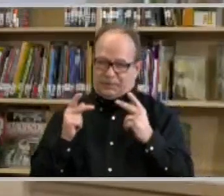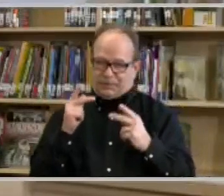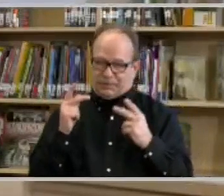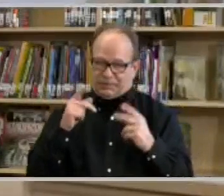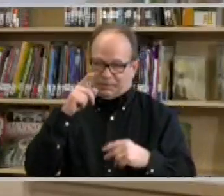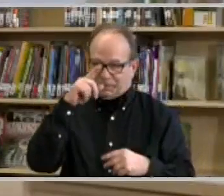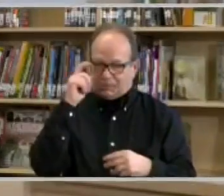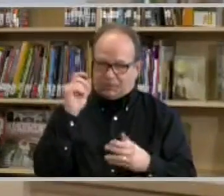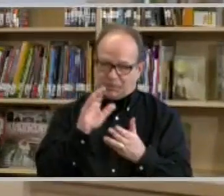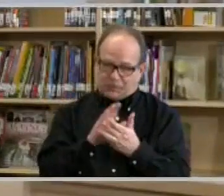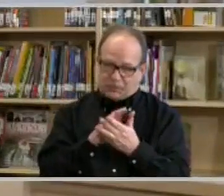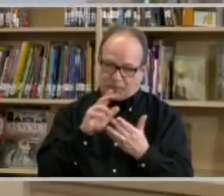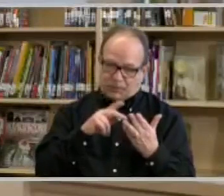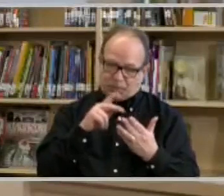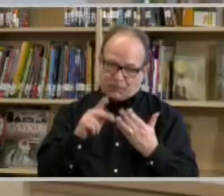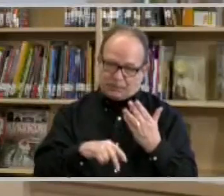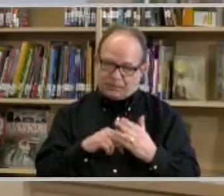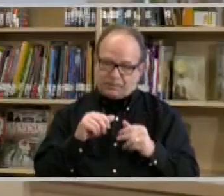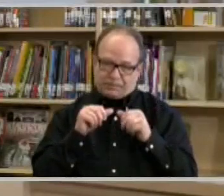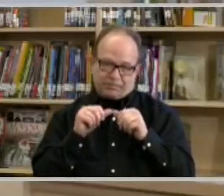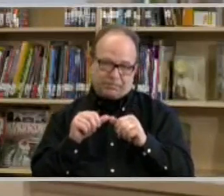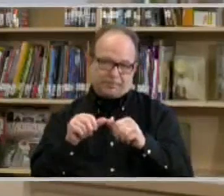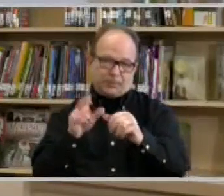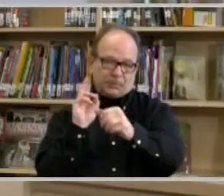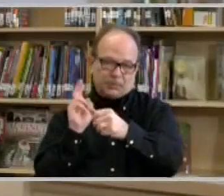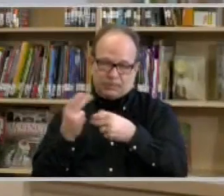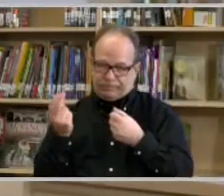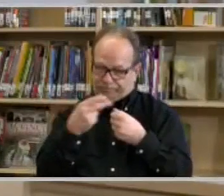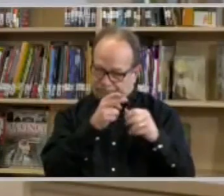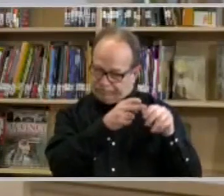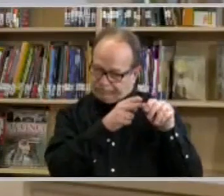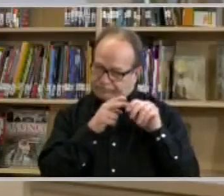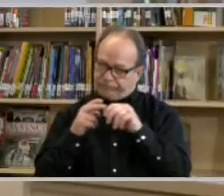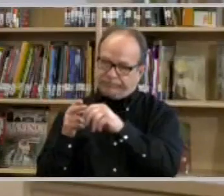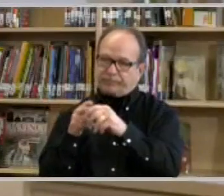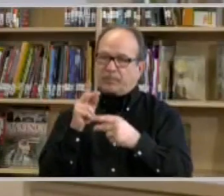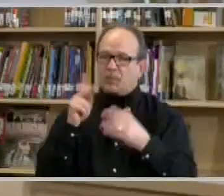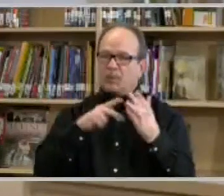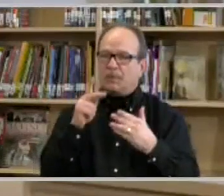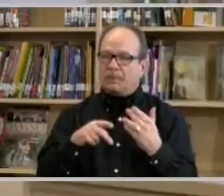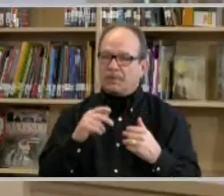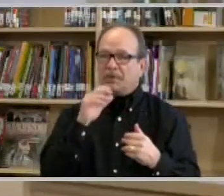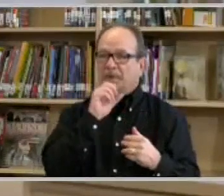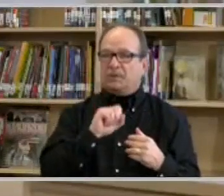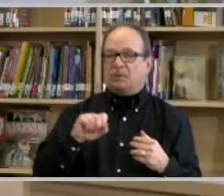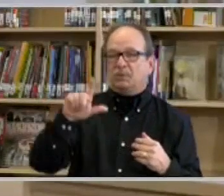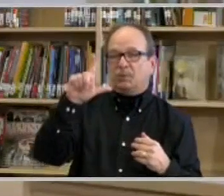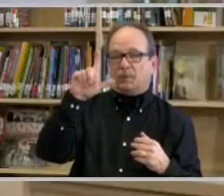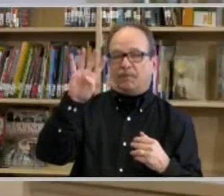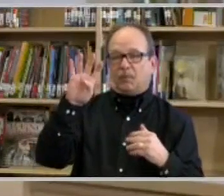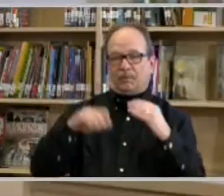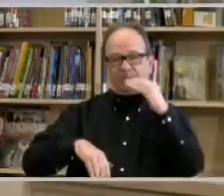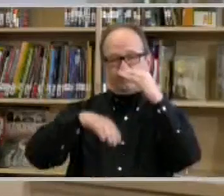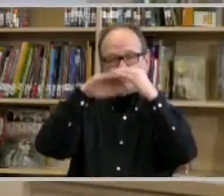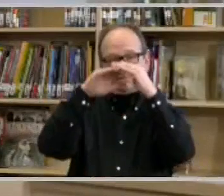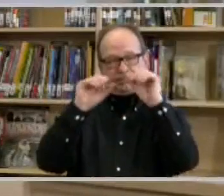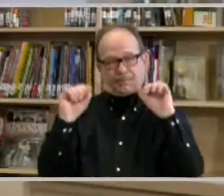PEOPLE FOR SYEP SO INSTEAD OF